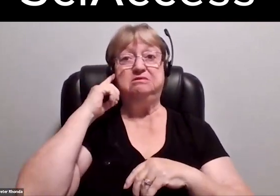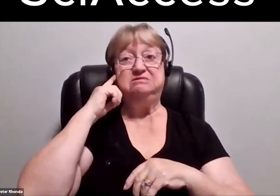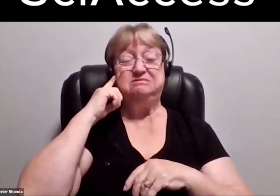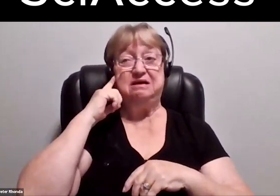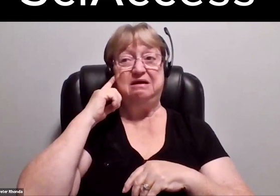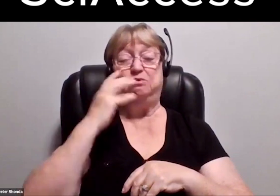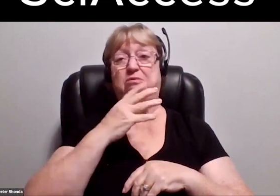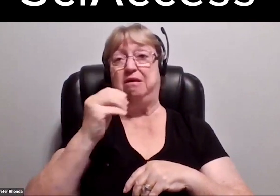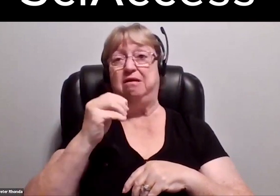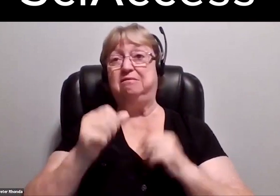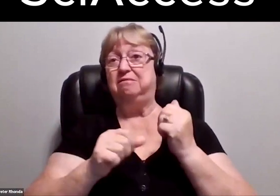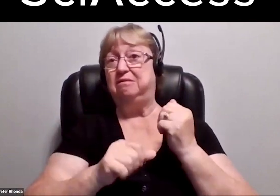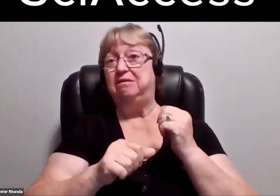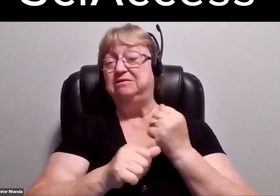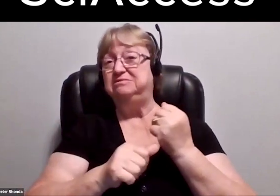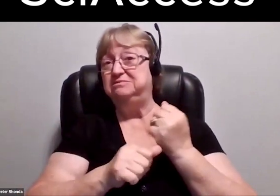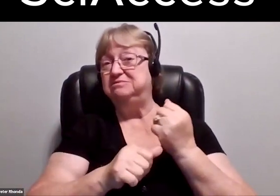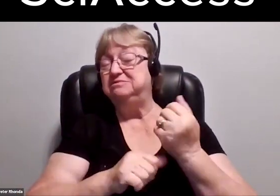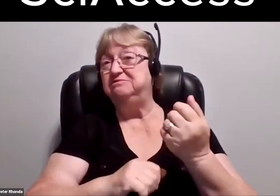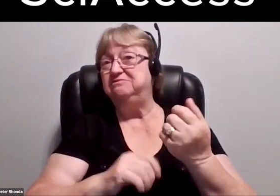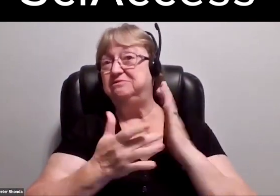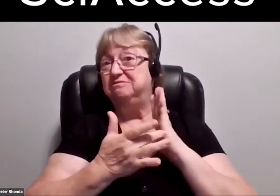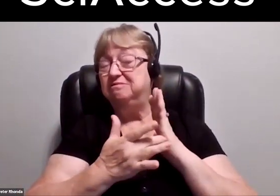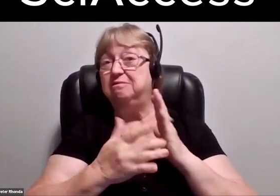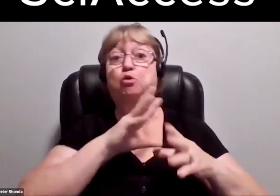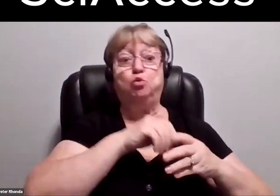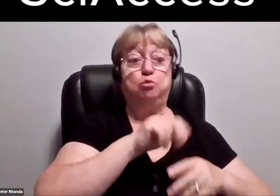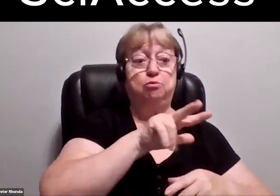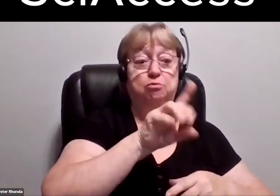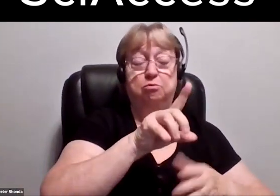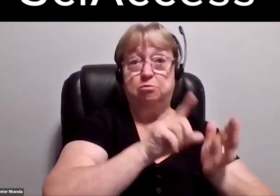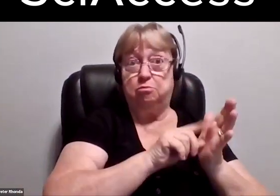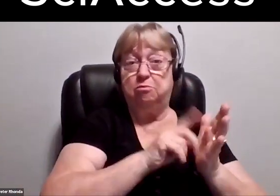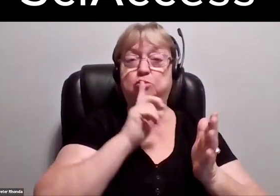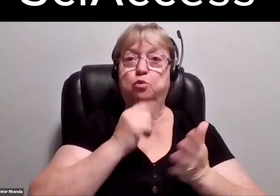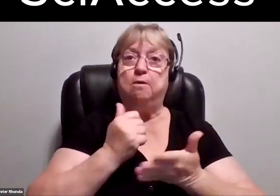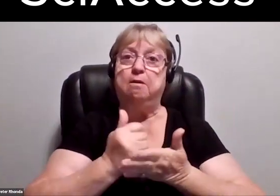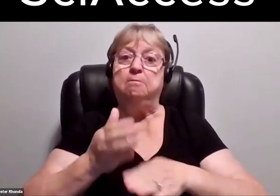including 3D printing, to help bolster STEM skills and interest.